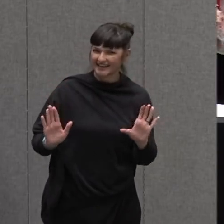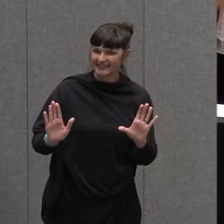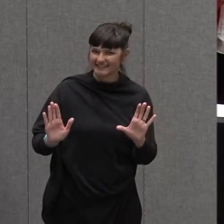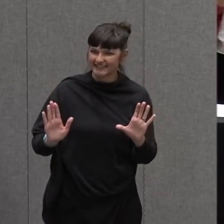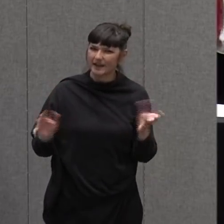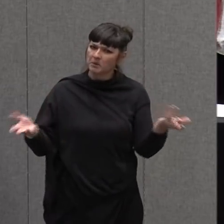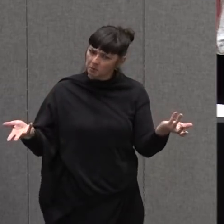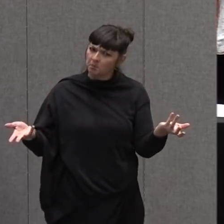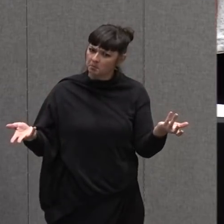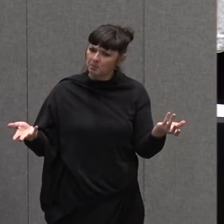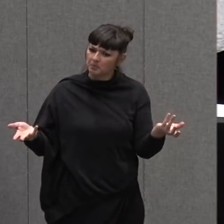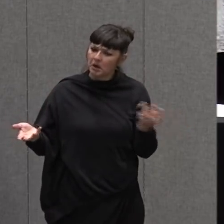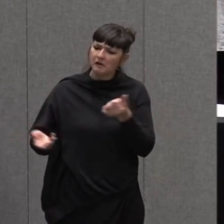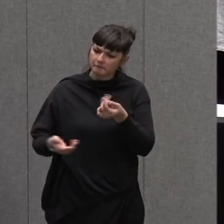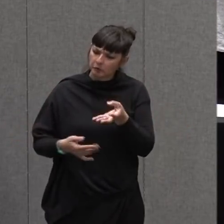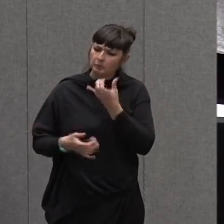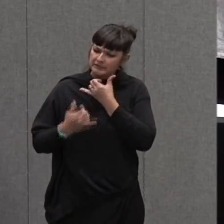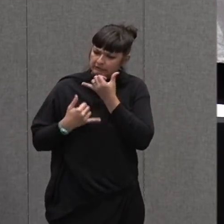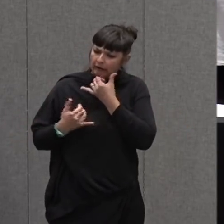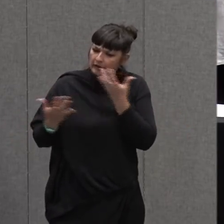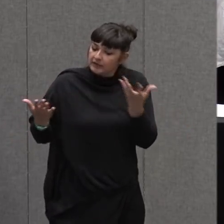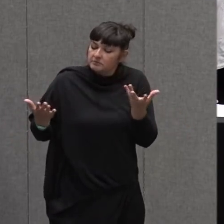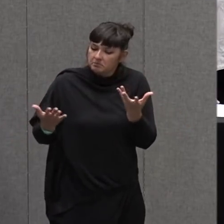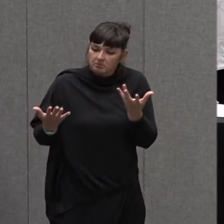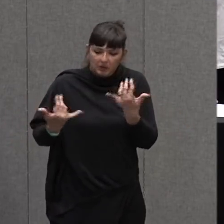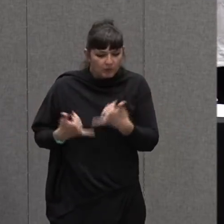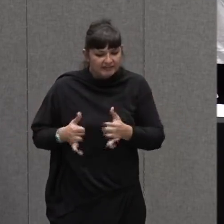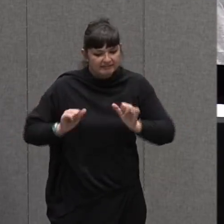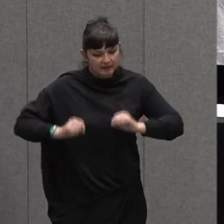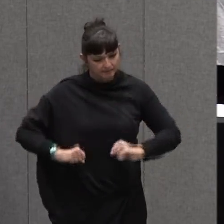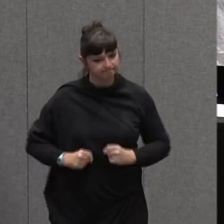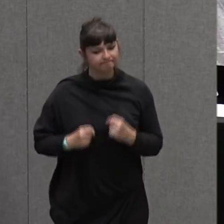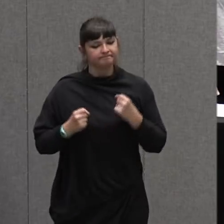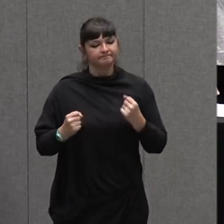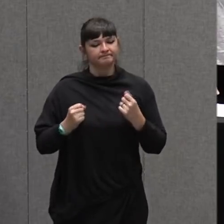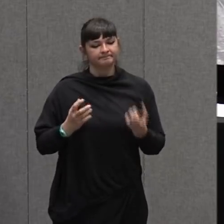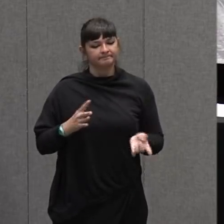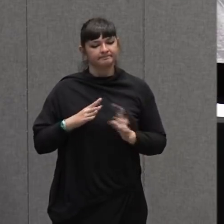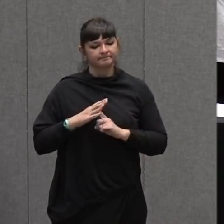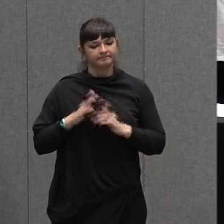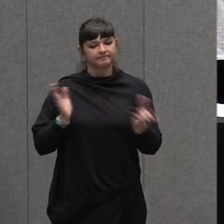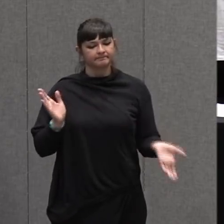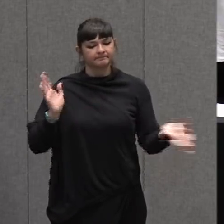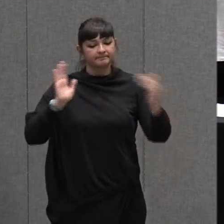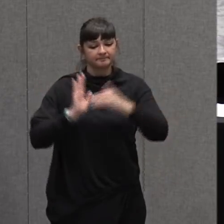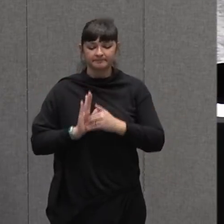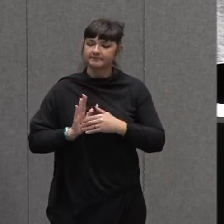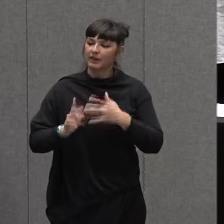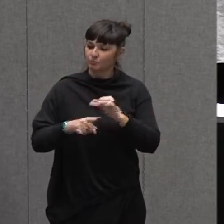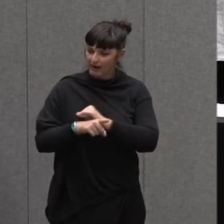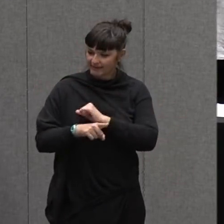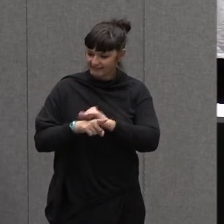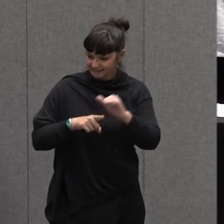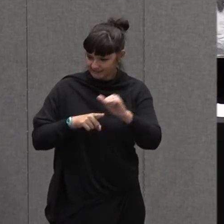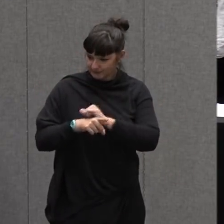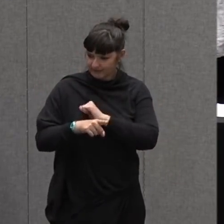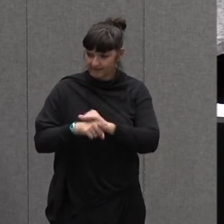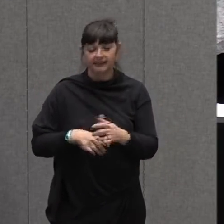we recovered nicely and it's all good. But that's what practice is about. Practice is not about making perfect.